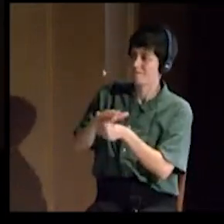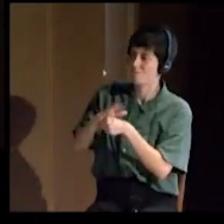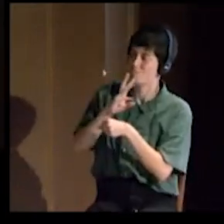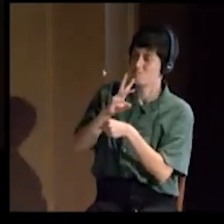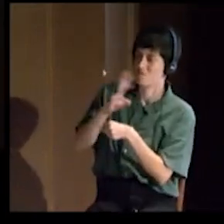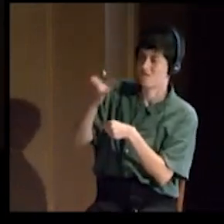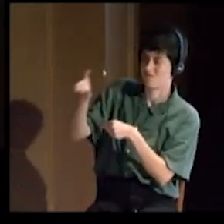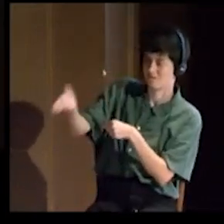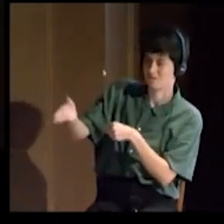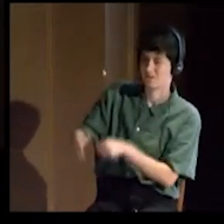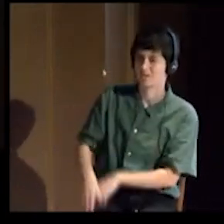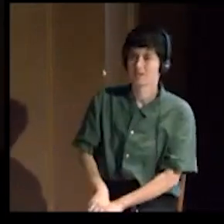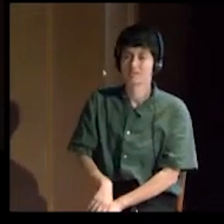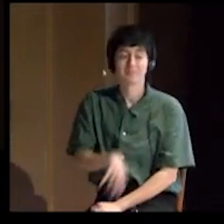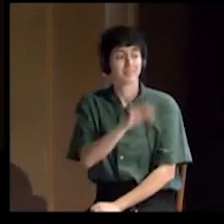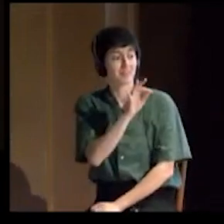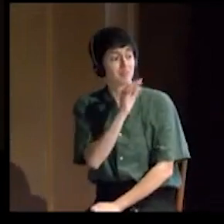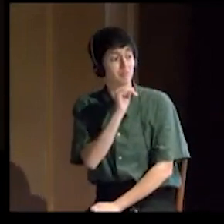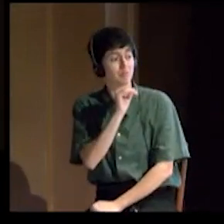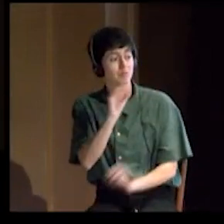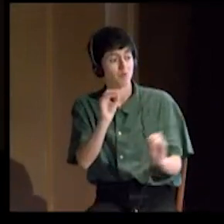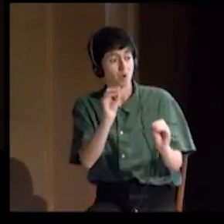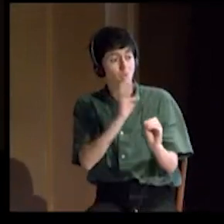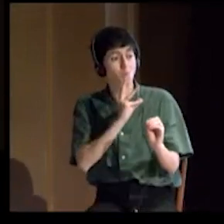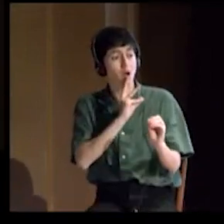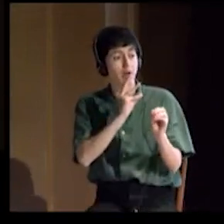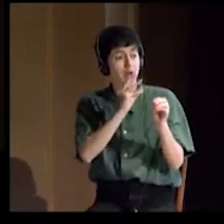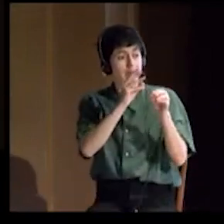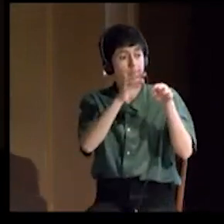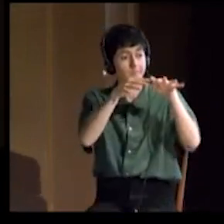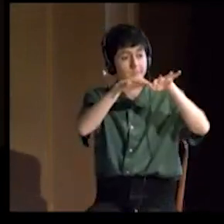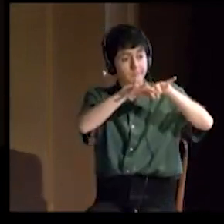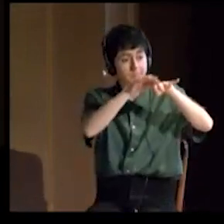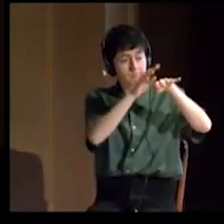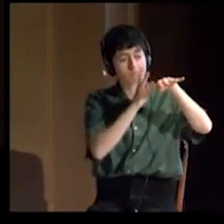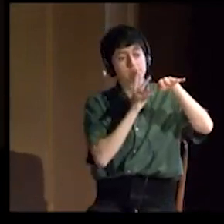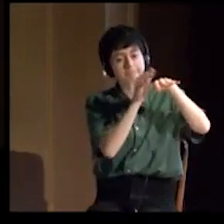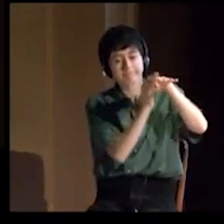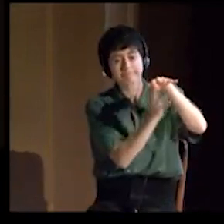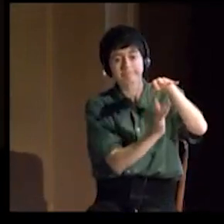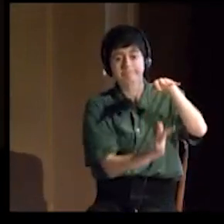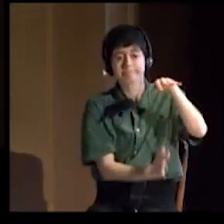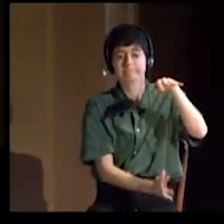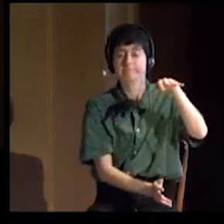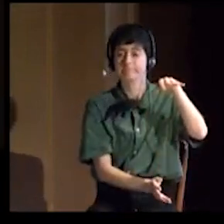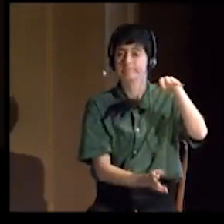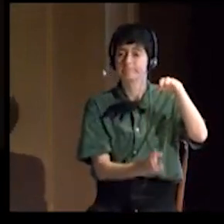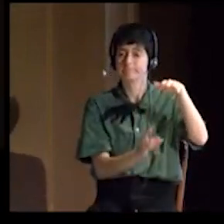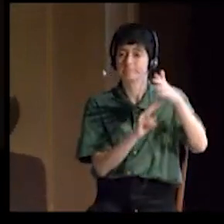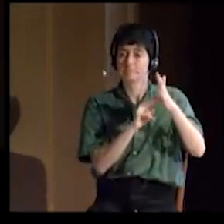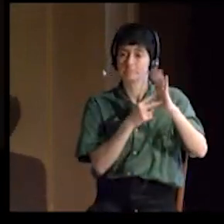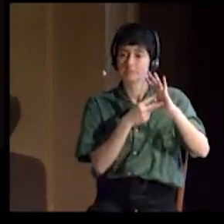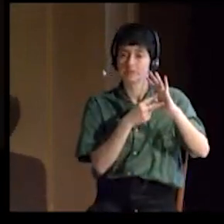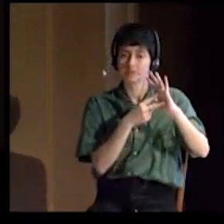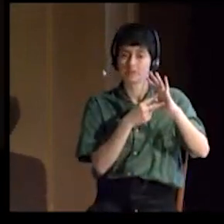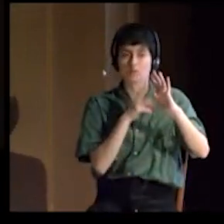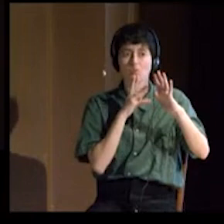presumably there's no plate tectonics as well or it's very limited and stunted. Yeah. - And that would mean there's no water cycle or CO2 dropout.